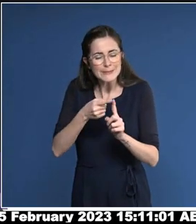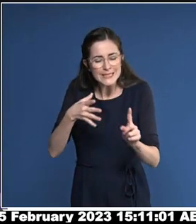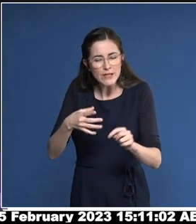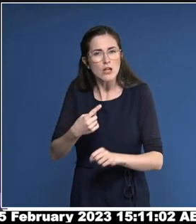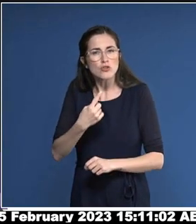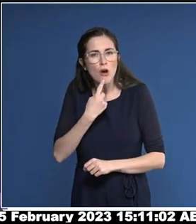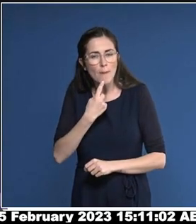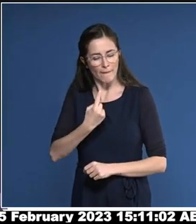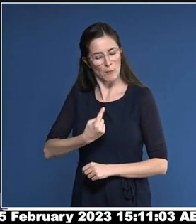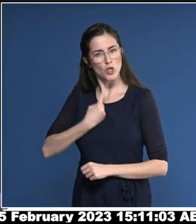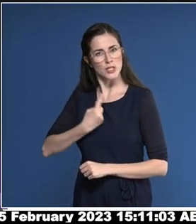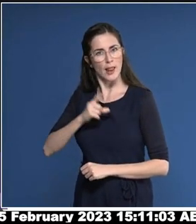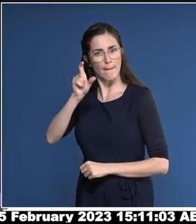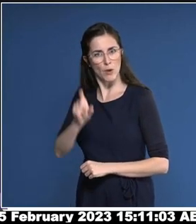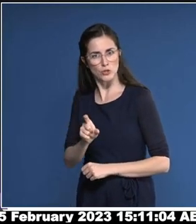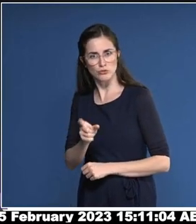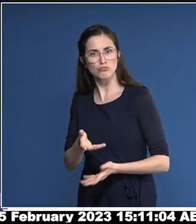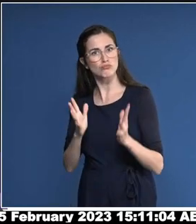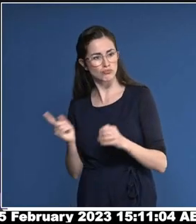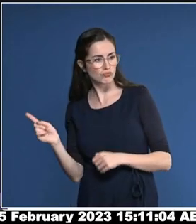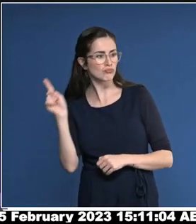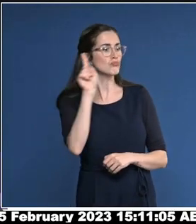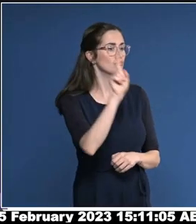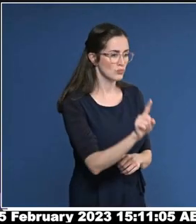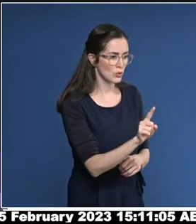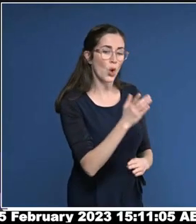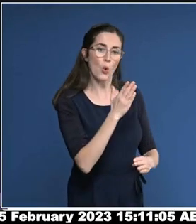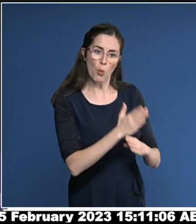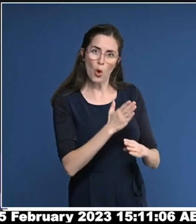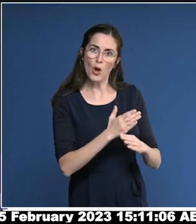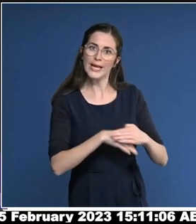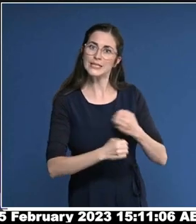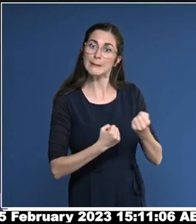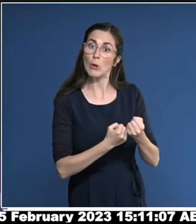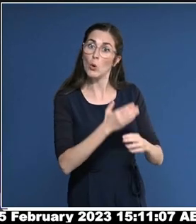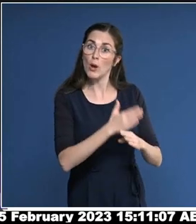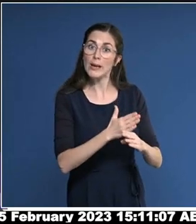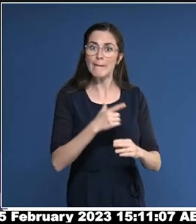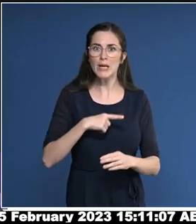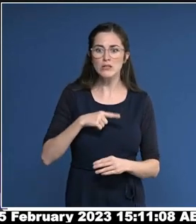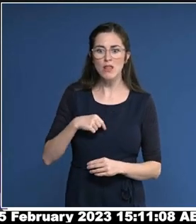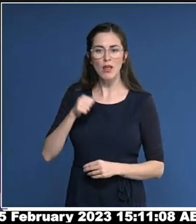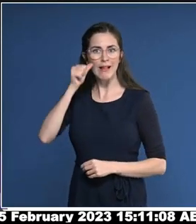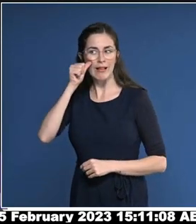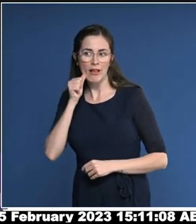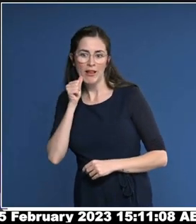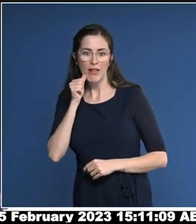your service because they think they can get away with it or they think they will be not disciplined or there will be no penalties or any consequence?